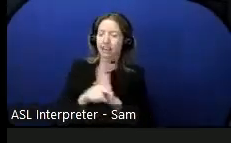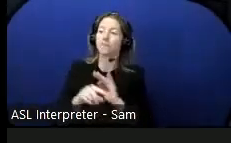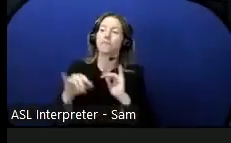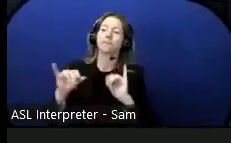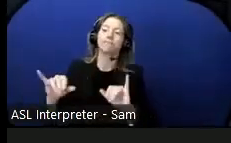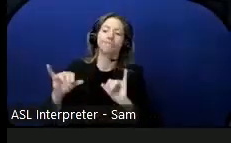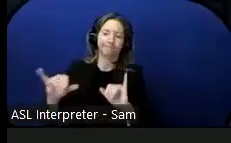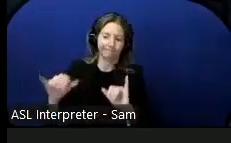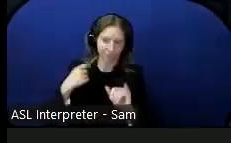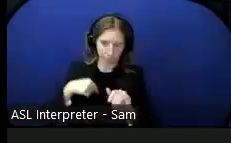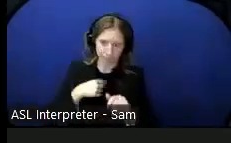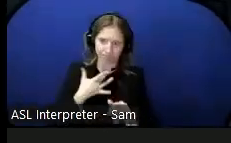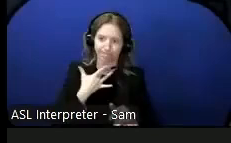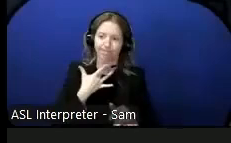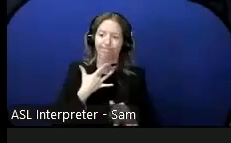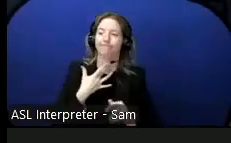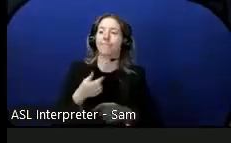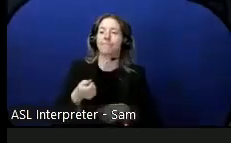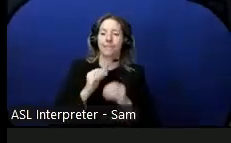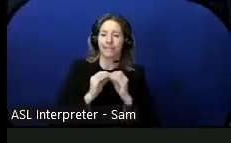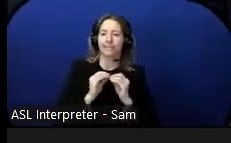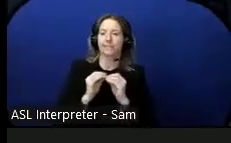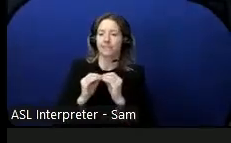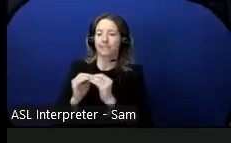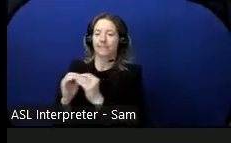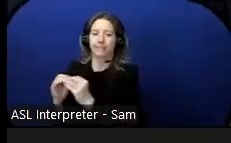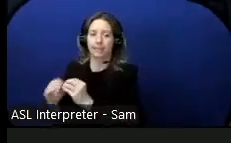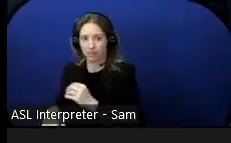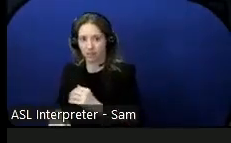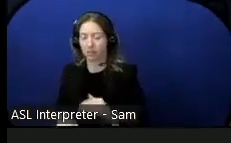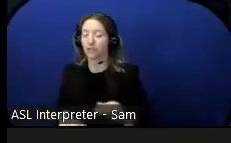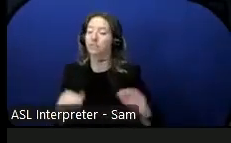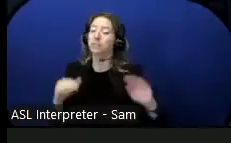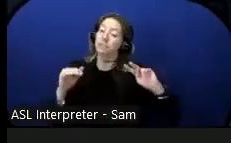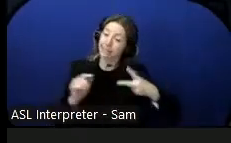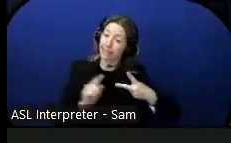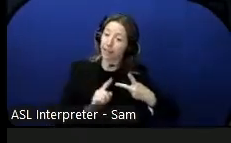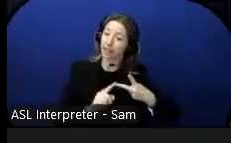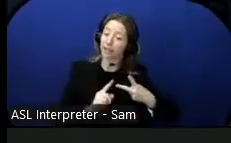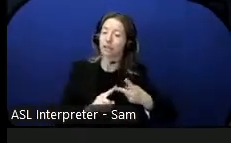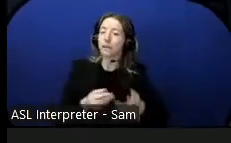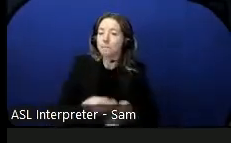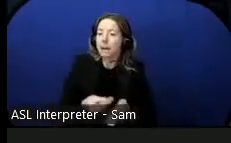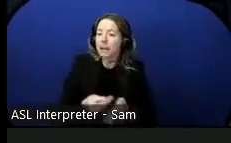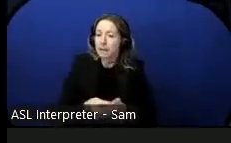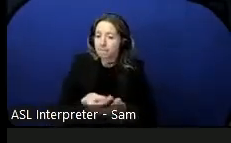you need to understand what you have, what financial resources you have so that you know how you can address this.